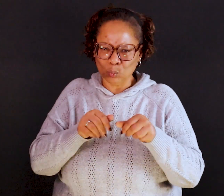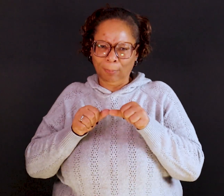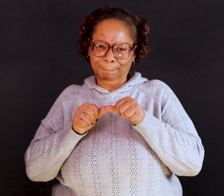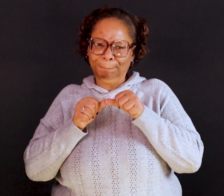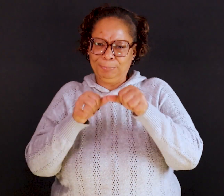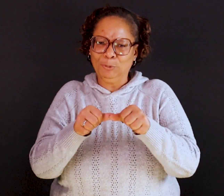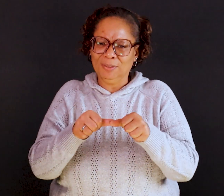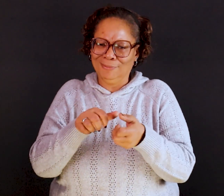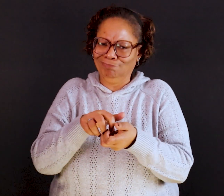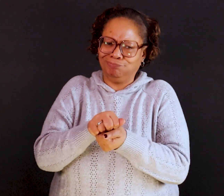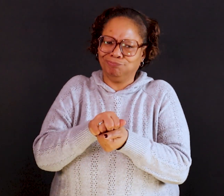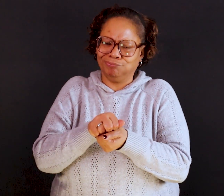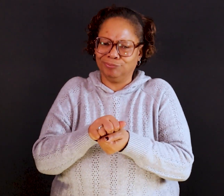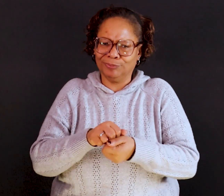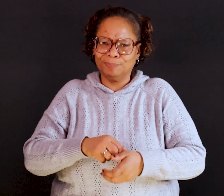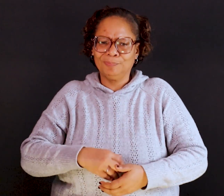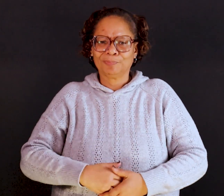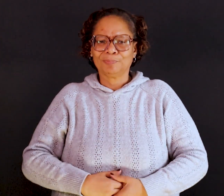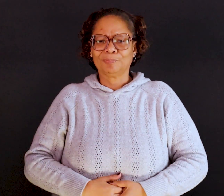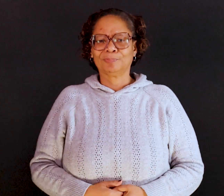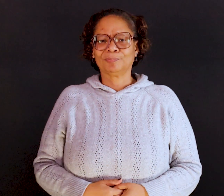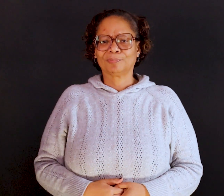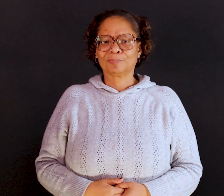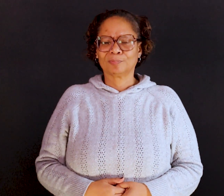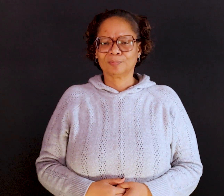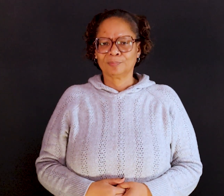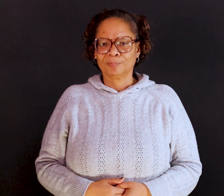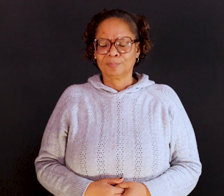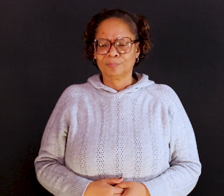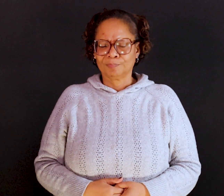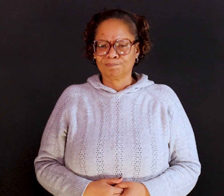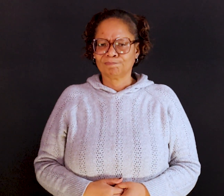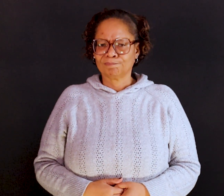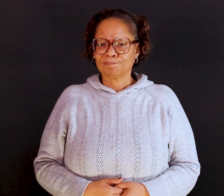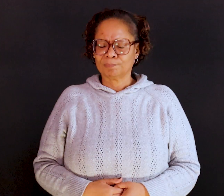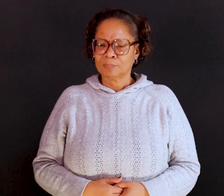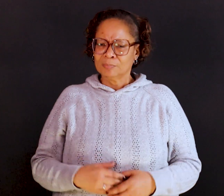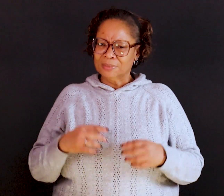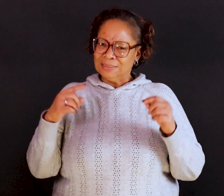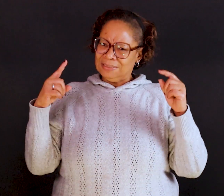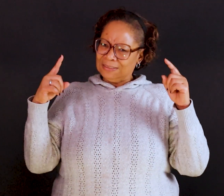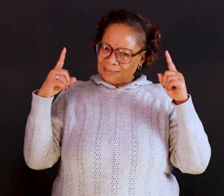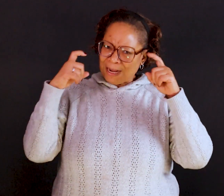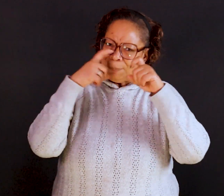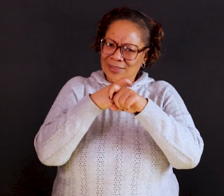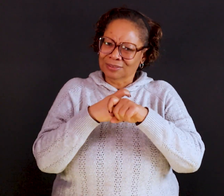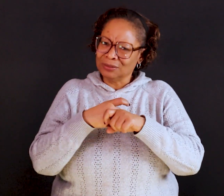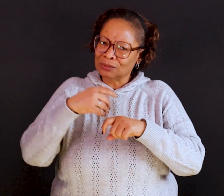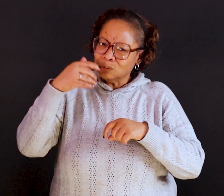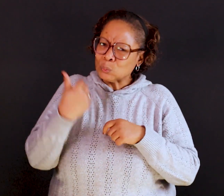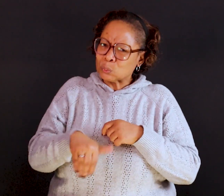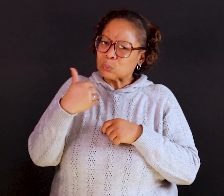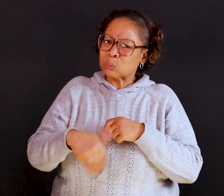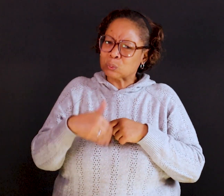A brain infection that can lead to permanent brain damage. Complications are more common